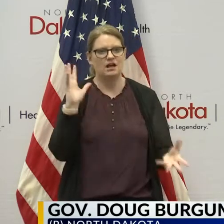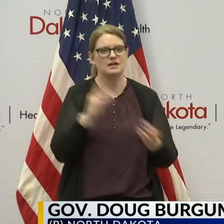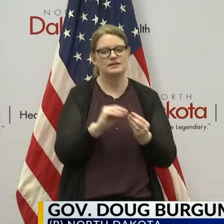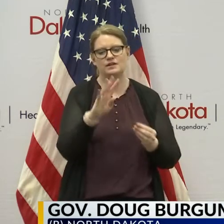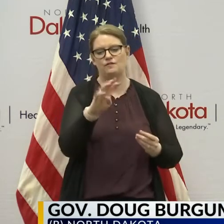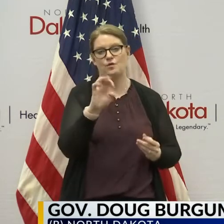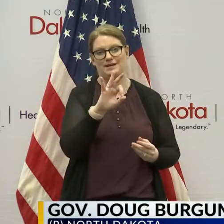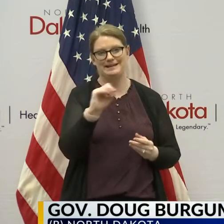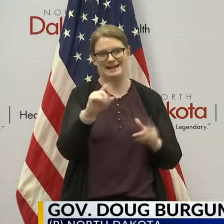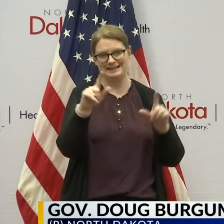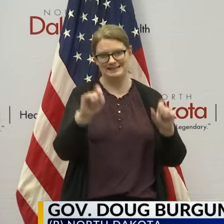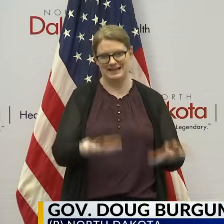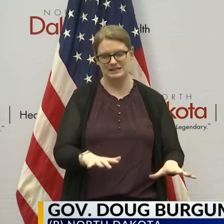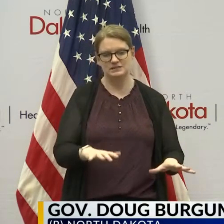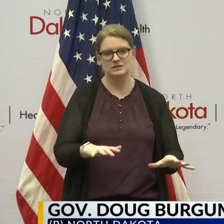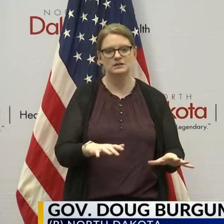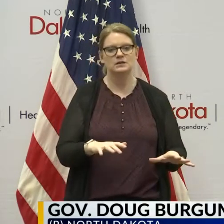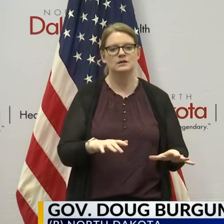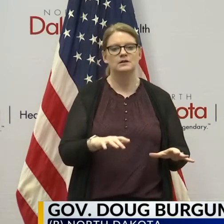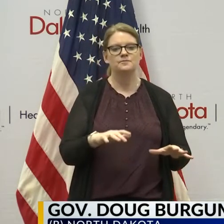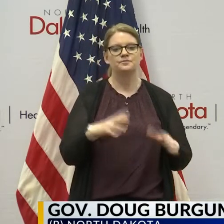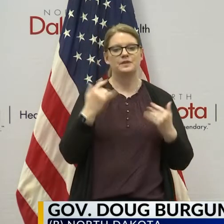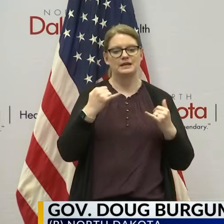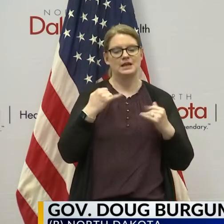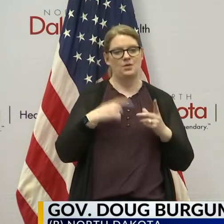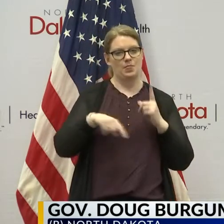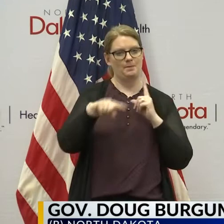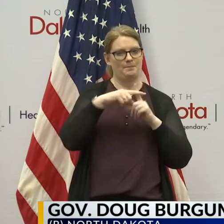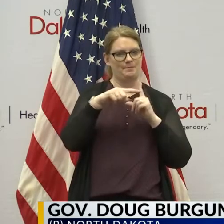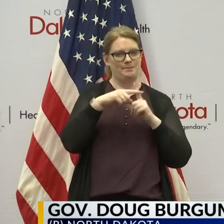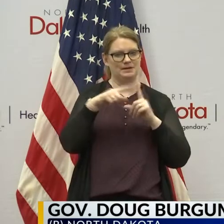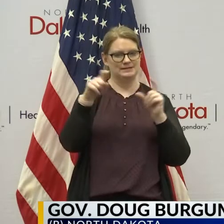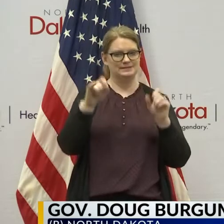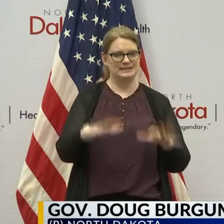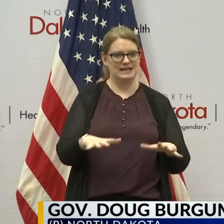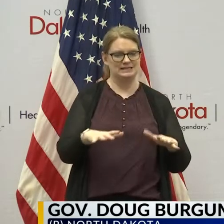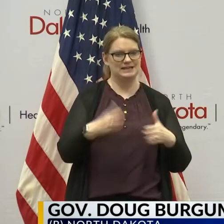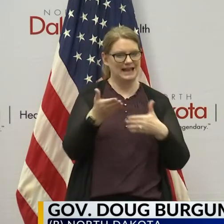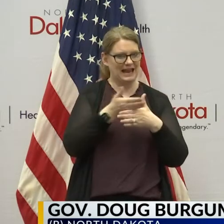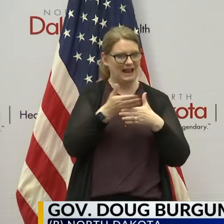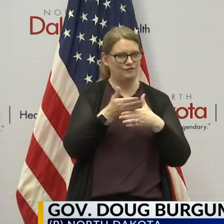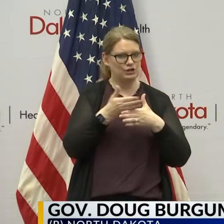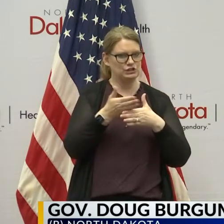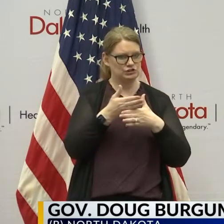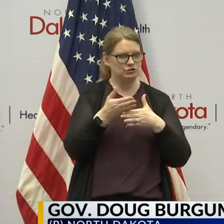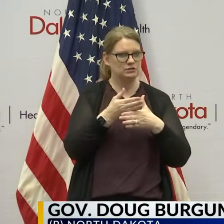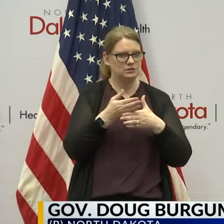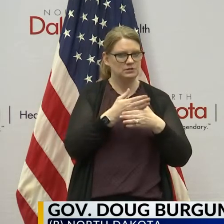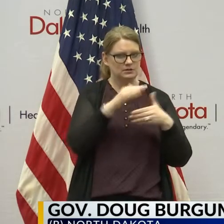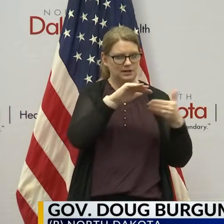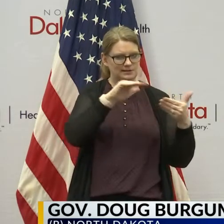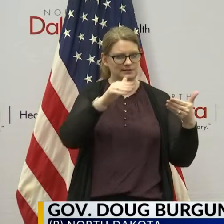TODAY IS LOWER THAN MANY OF OUR PREVIOUS DAYS AND THIS IS WITH ANOTHER GREAT TESTING DAY OF 490 TESTS COMPLETED.